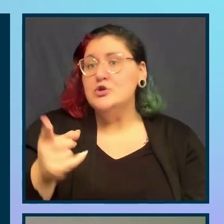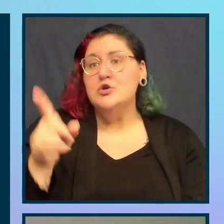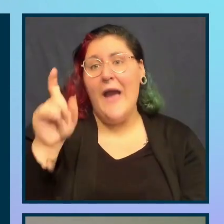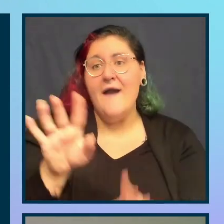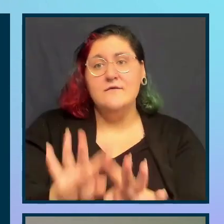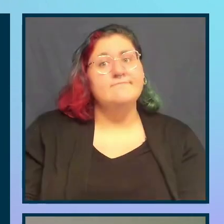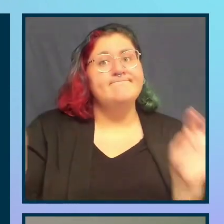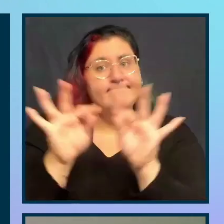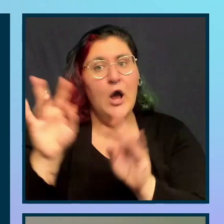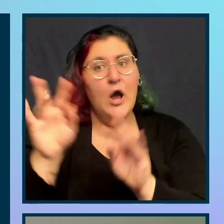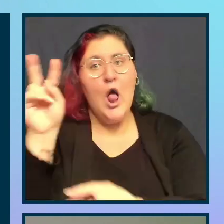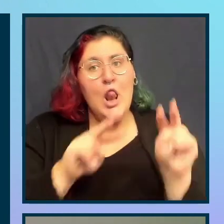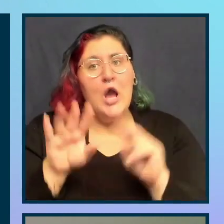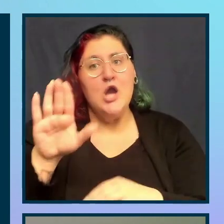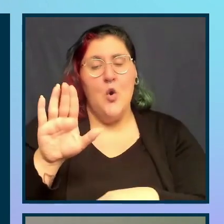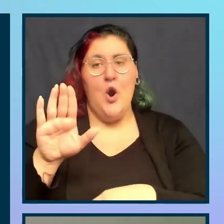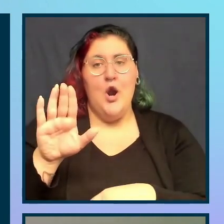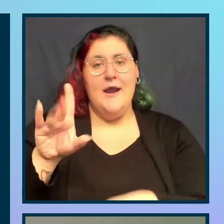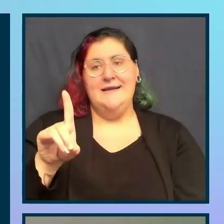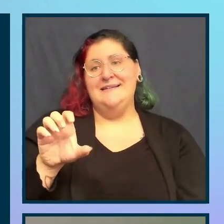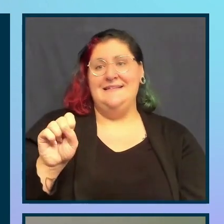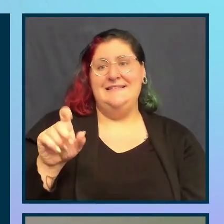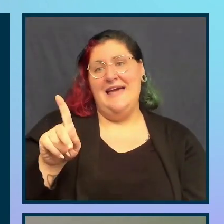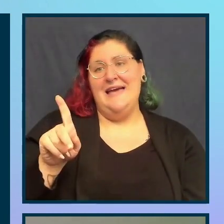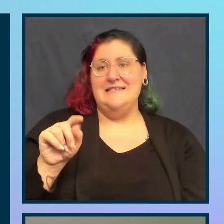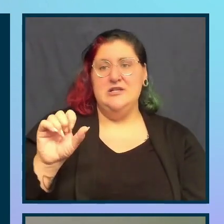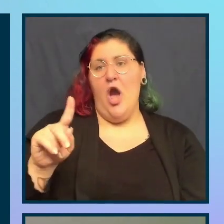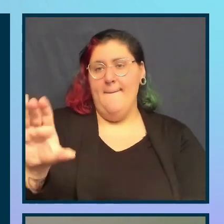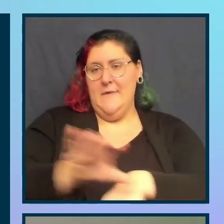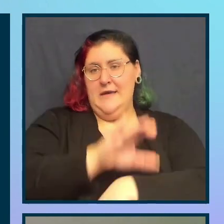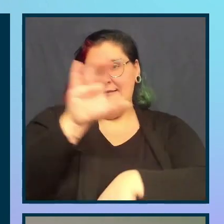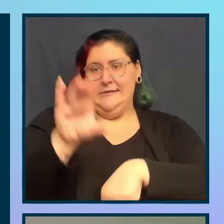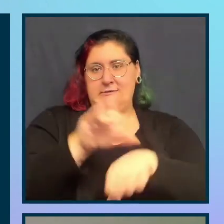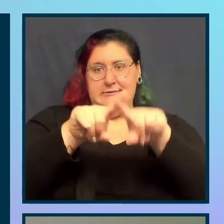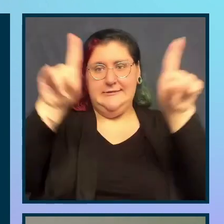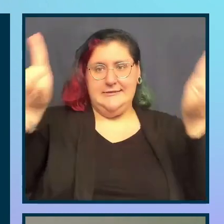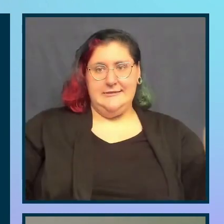that the "Web is not desktop and desktop is not the web." There are a bunch of web applications